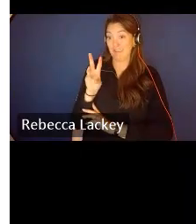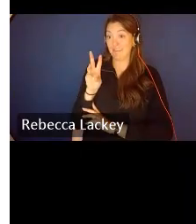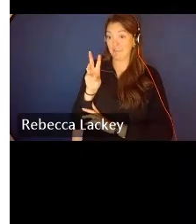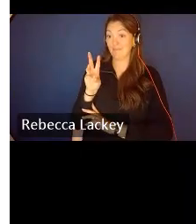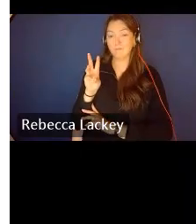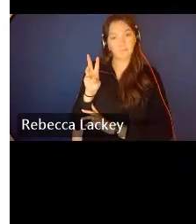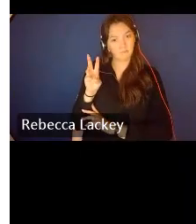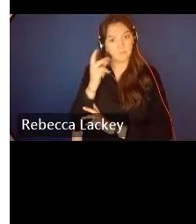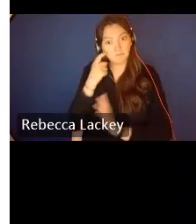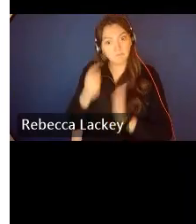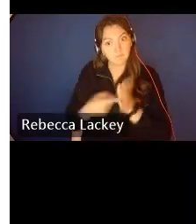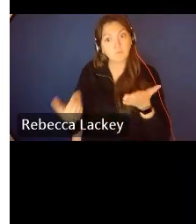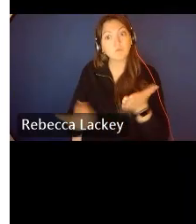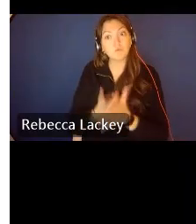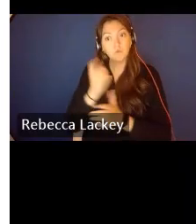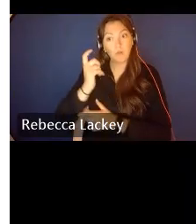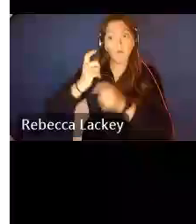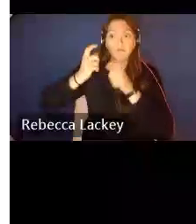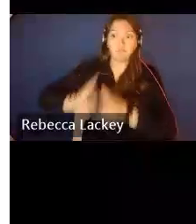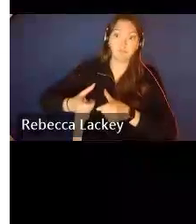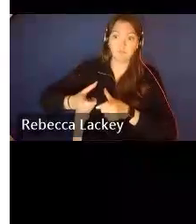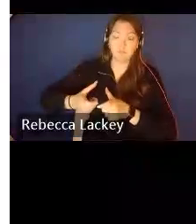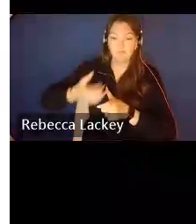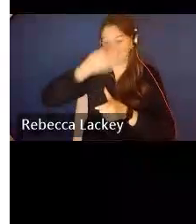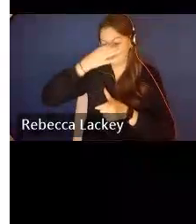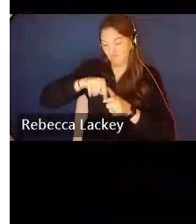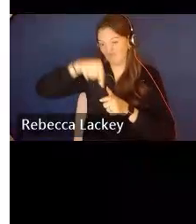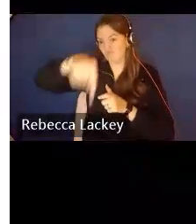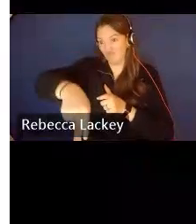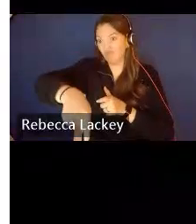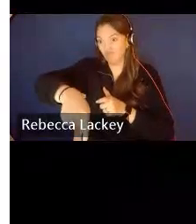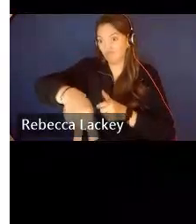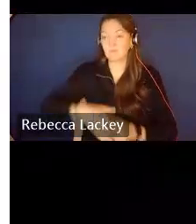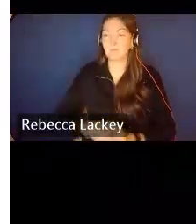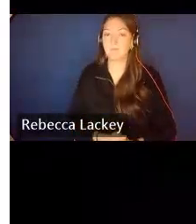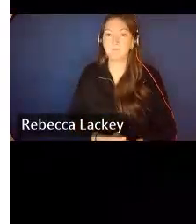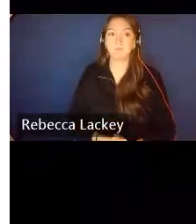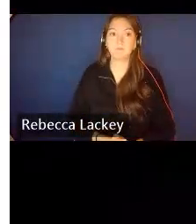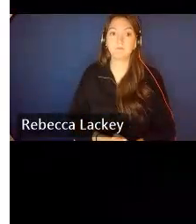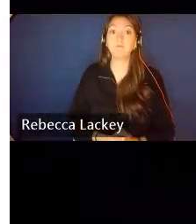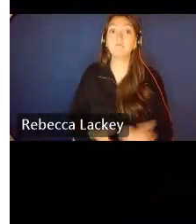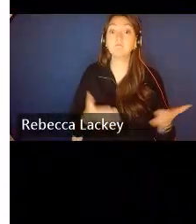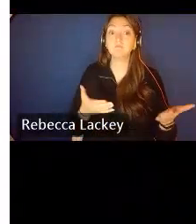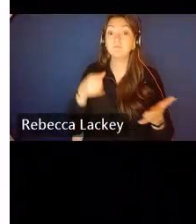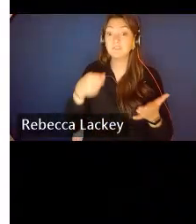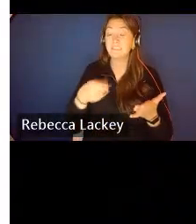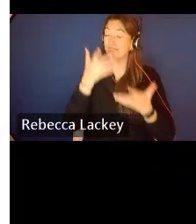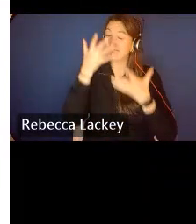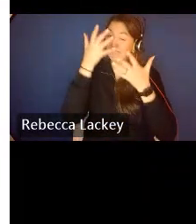You can see the new potholes just south of the steel plate. Because of the poor condition of